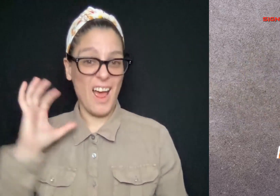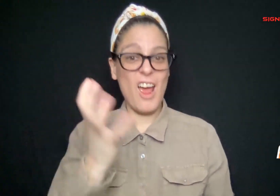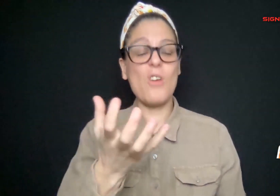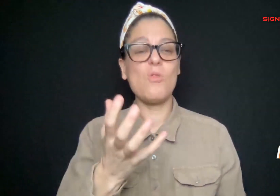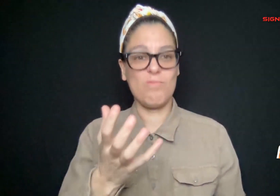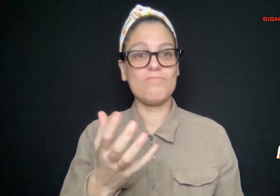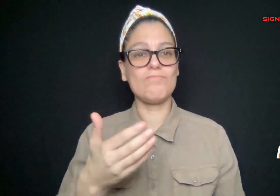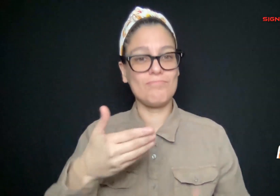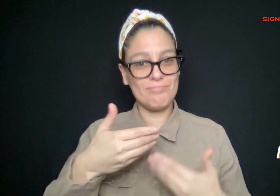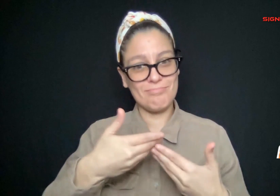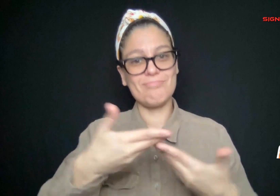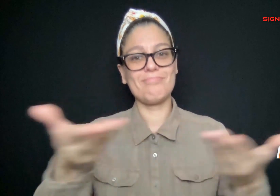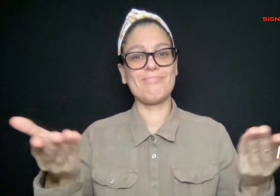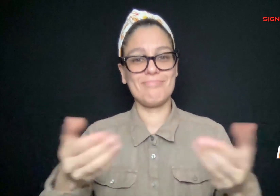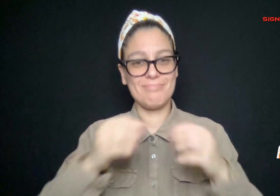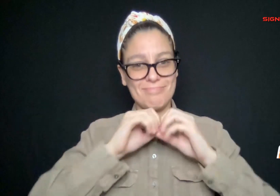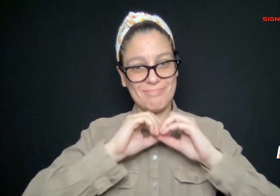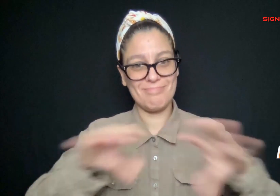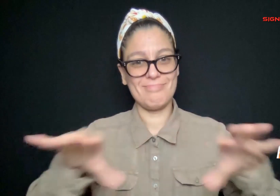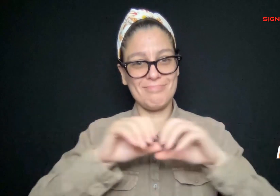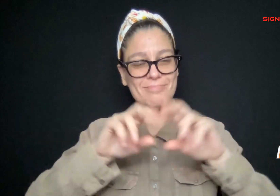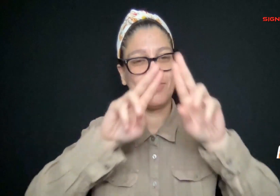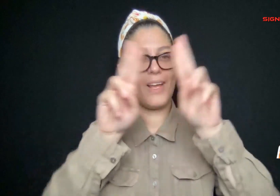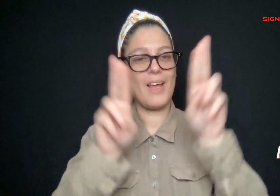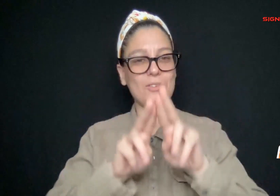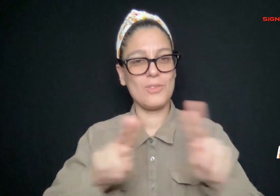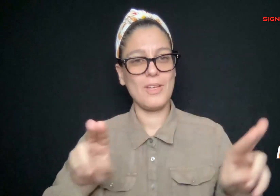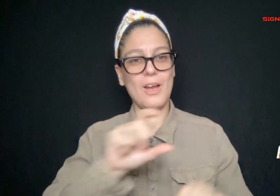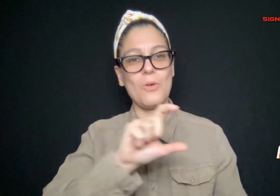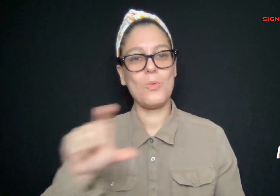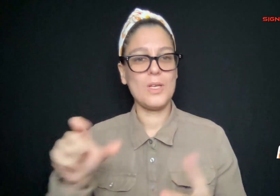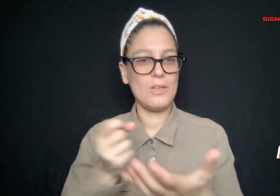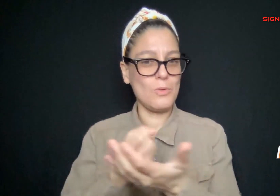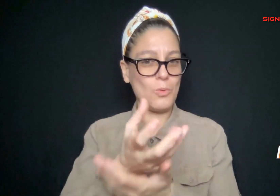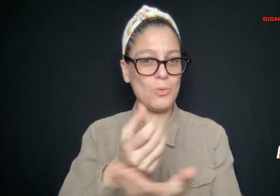Sign1News will be broadcasting international news updates every Sunday